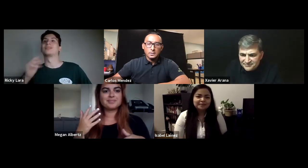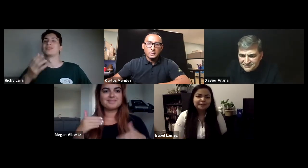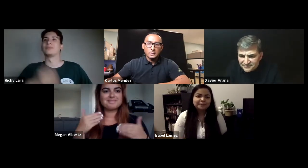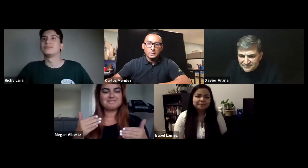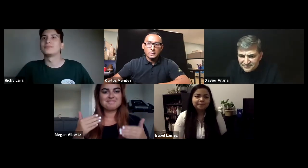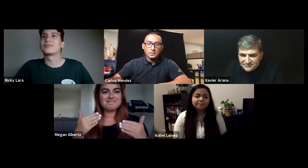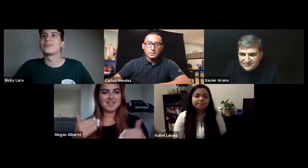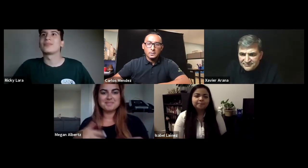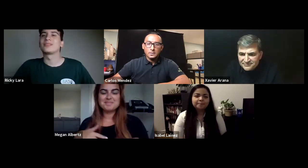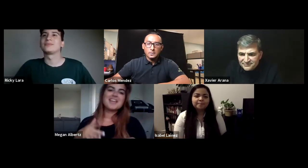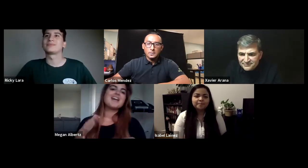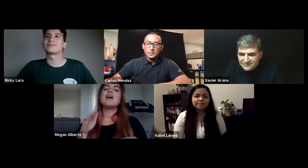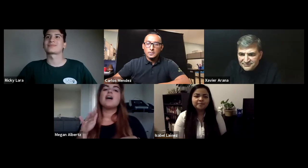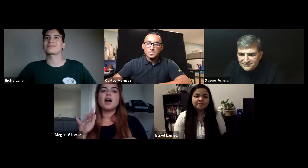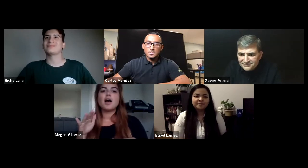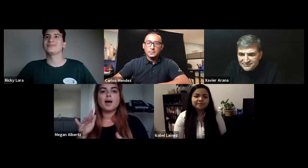Ok. Megan.